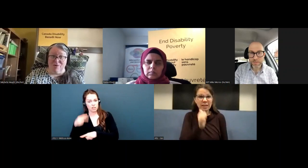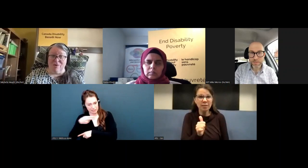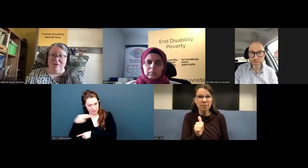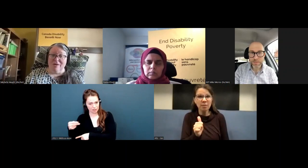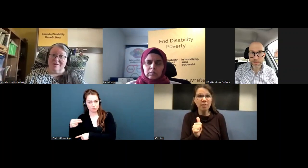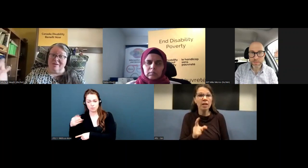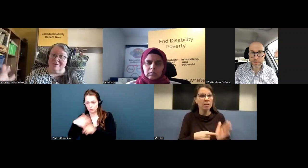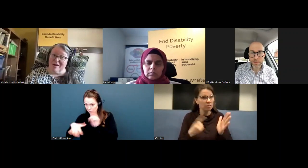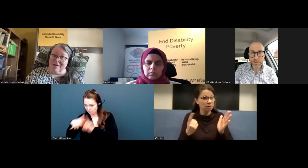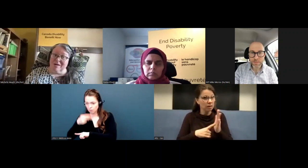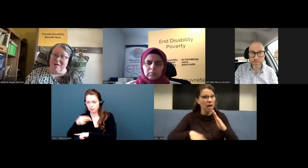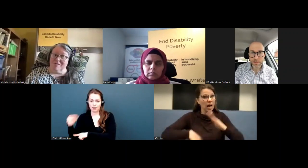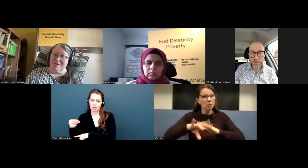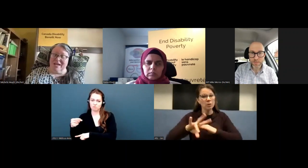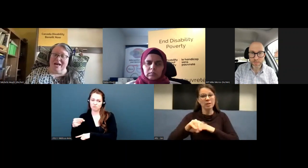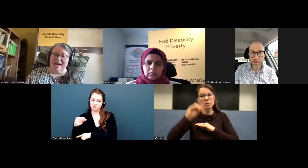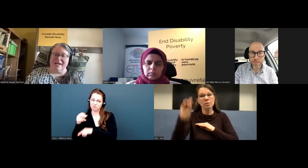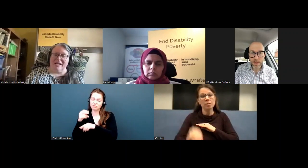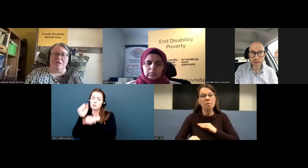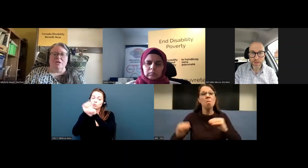MORE THAN THE REGULAR POVERTY LINE.